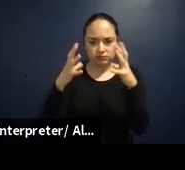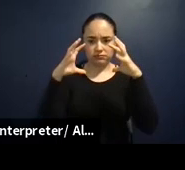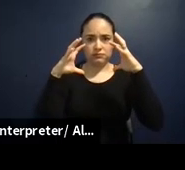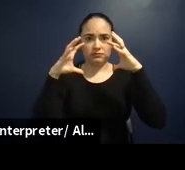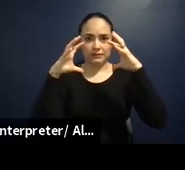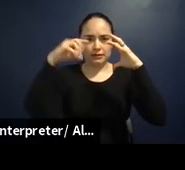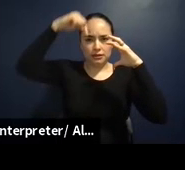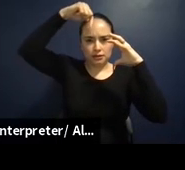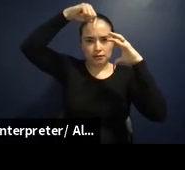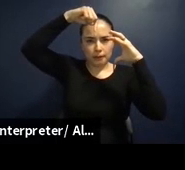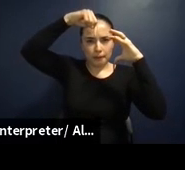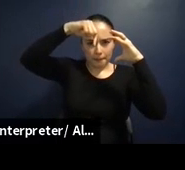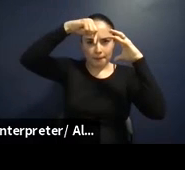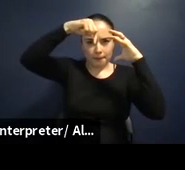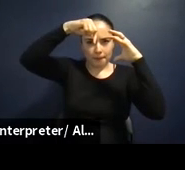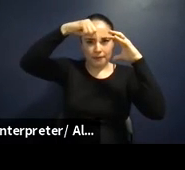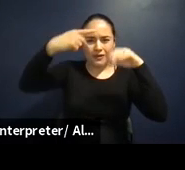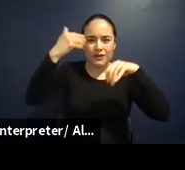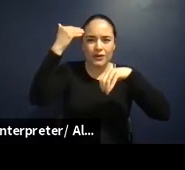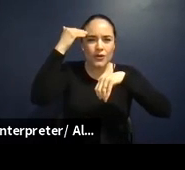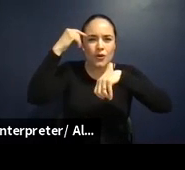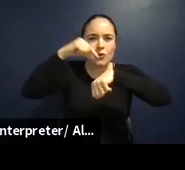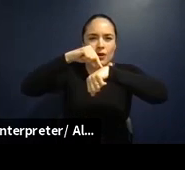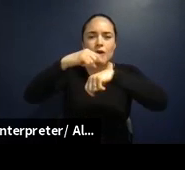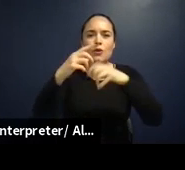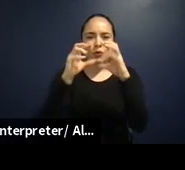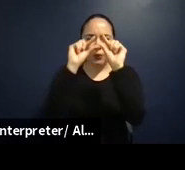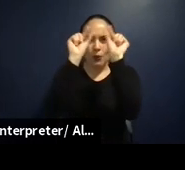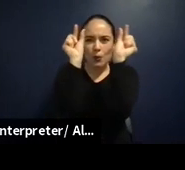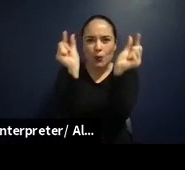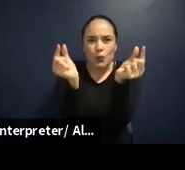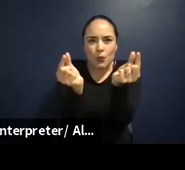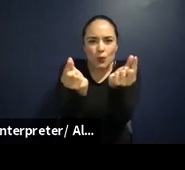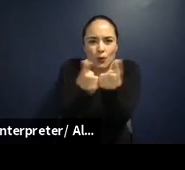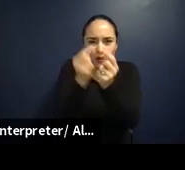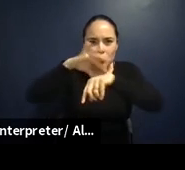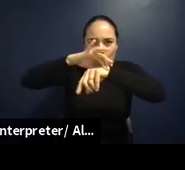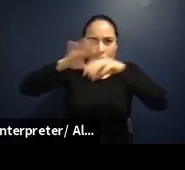components. It's made up of of quartz, which you can see, which is awesome, and then the feldspars